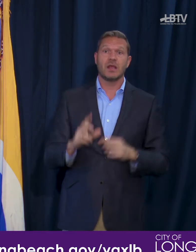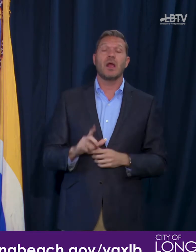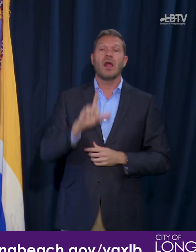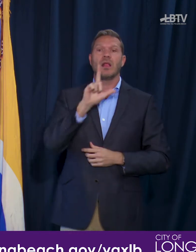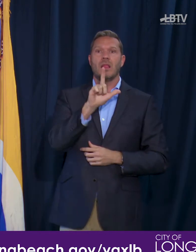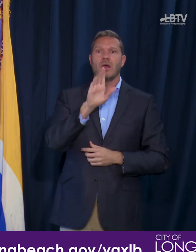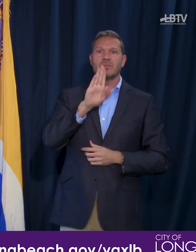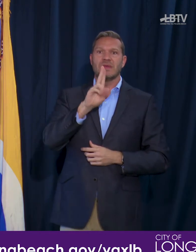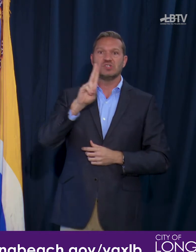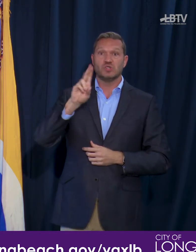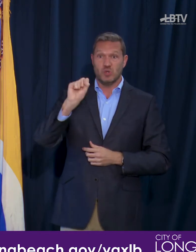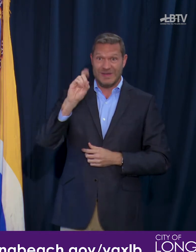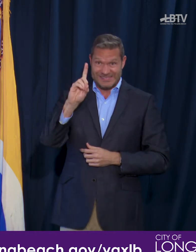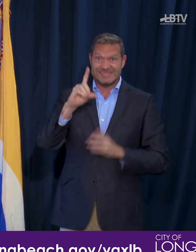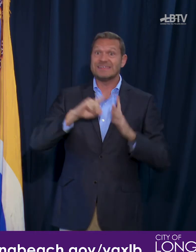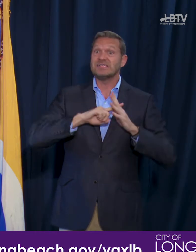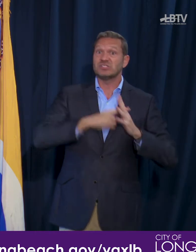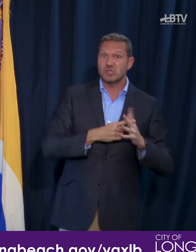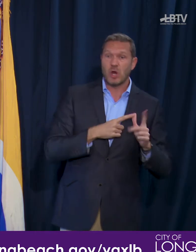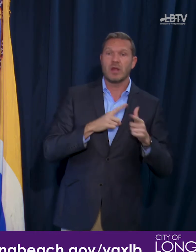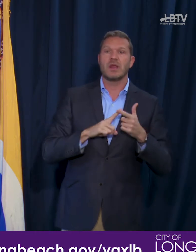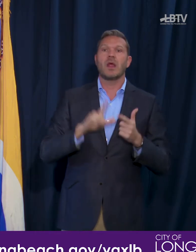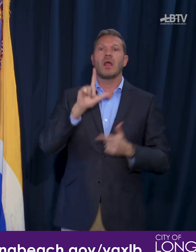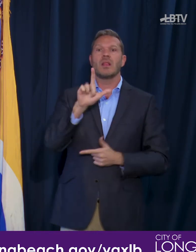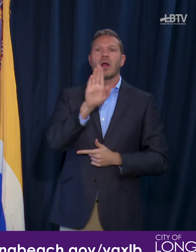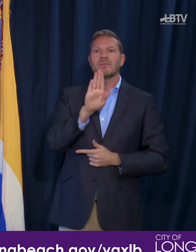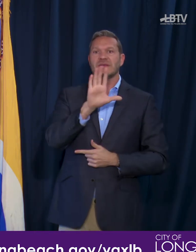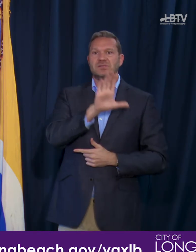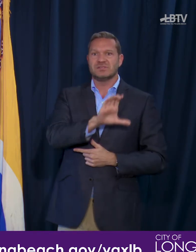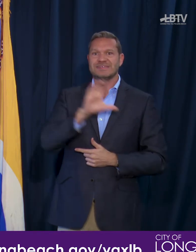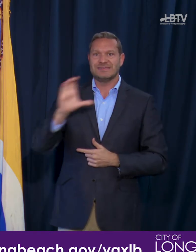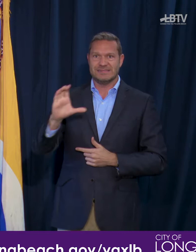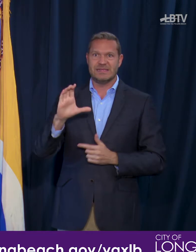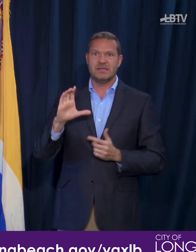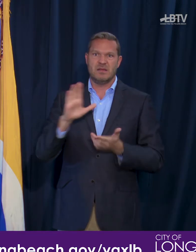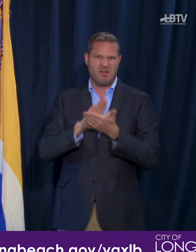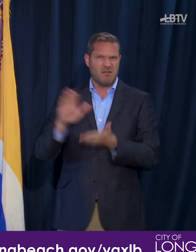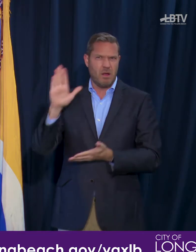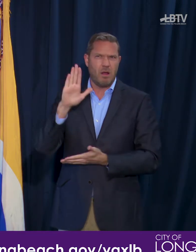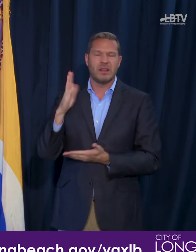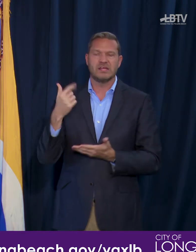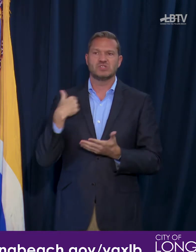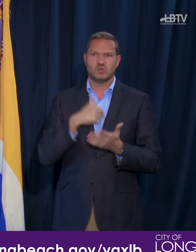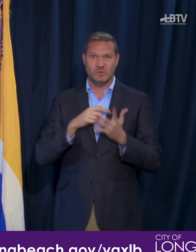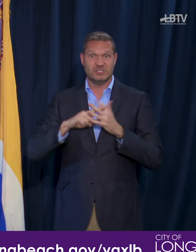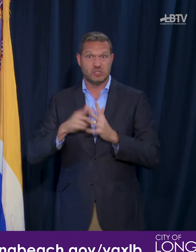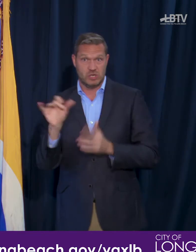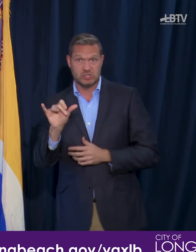We, we're doing Long Beach City College, most of them are tomorrow. And throughout the week, we're doing some of our private schools.